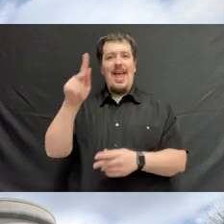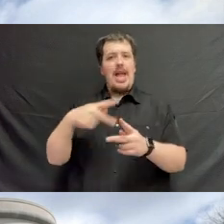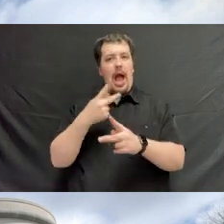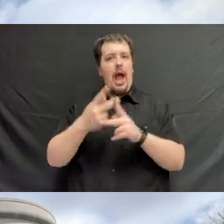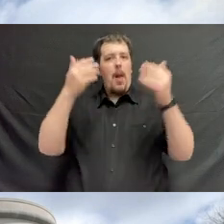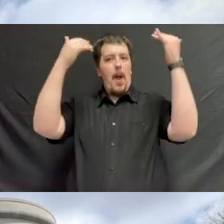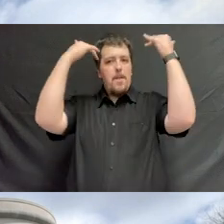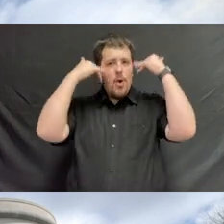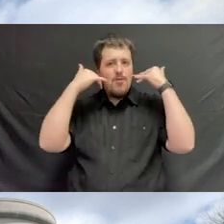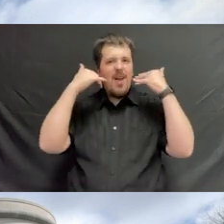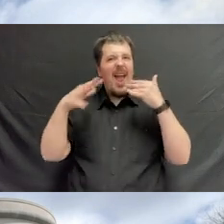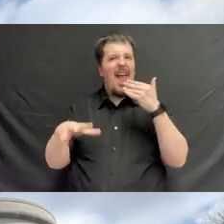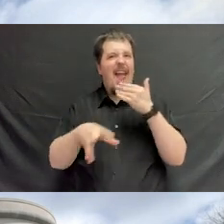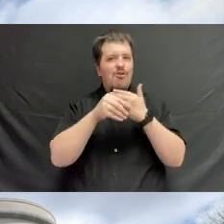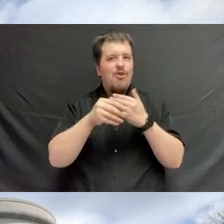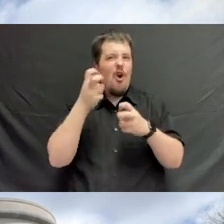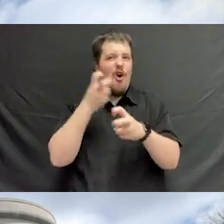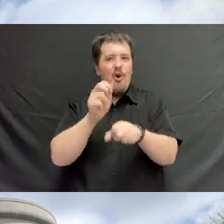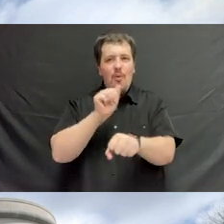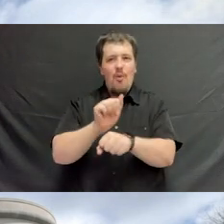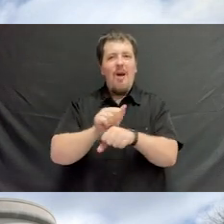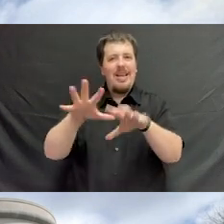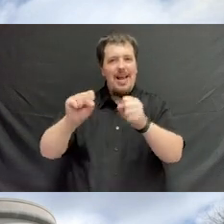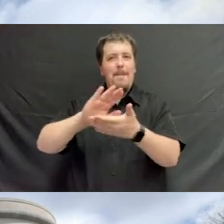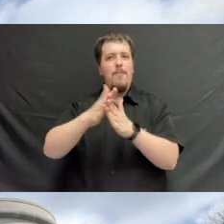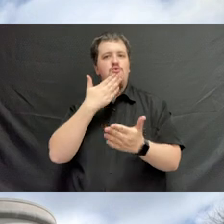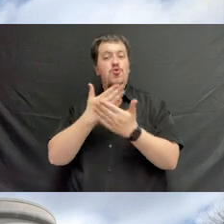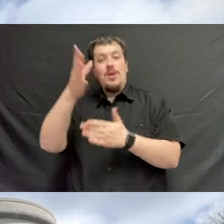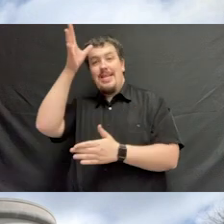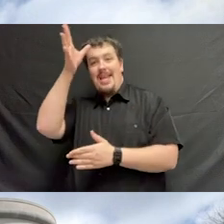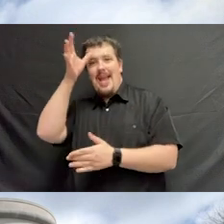that extra effort that it takes to be a good dad is the same extra effort it's gonna take